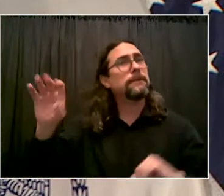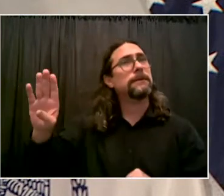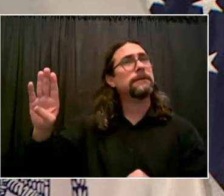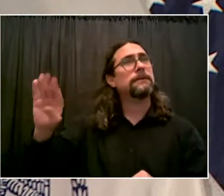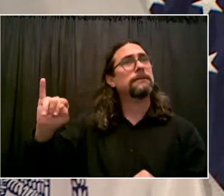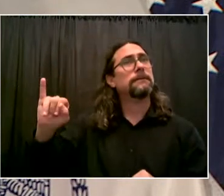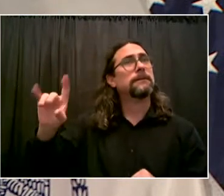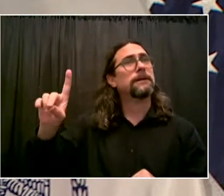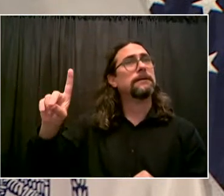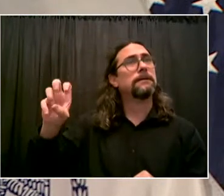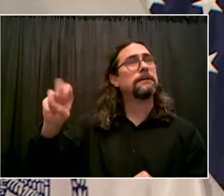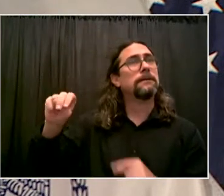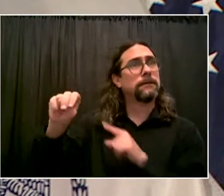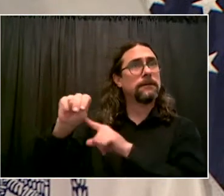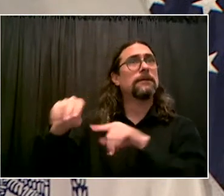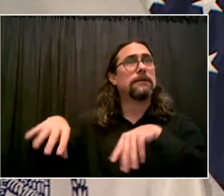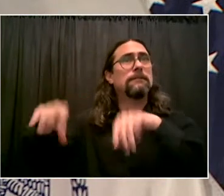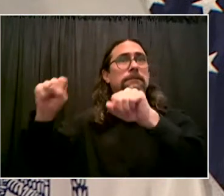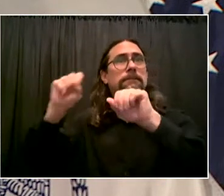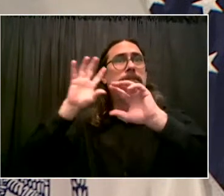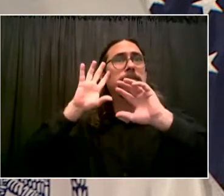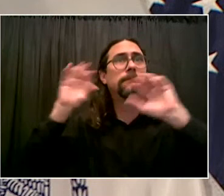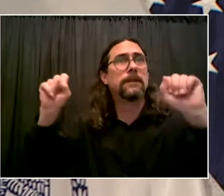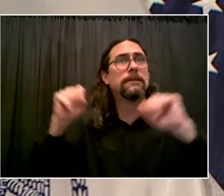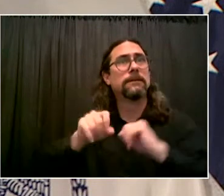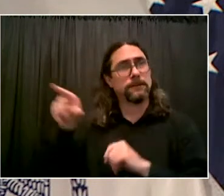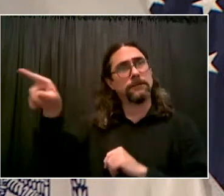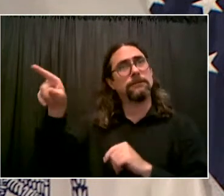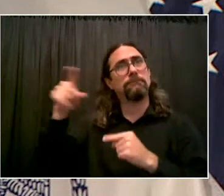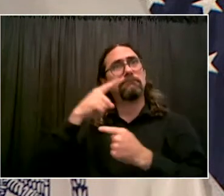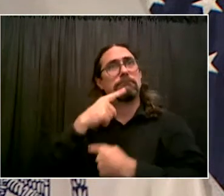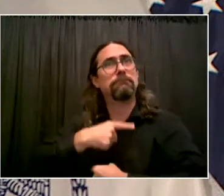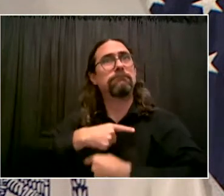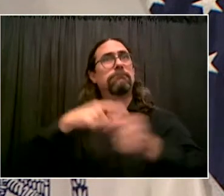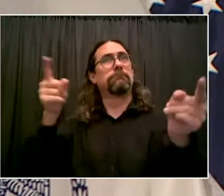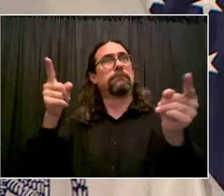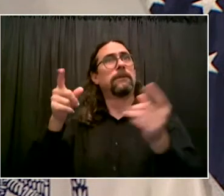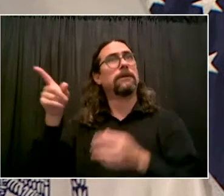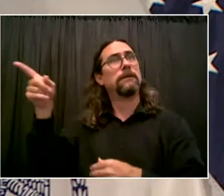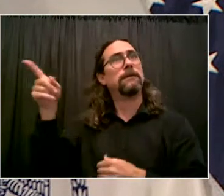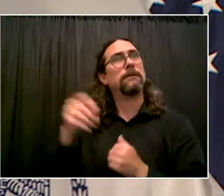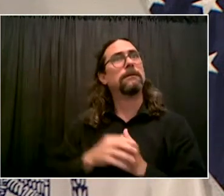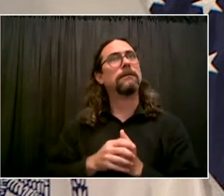A RECENT PRESS RELEASE FROM THE BIDEN ADMINISTRATION IDENTIFYING ALL THE WAYS WE'VE BEEN USING